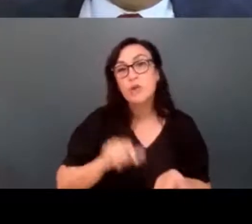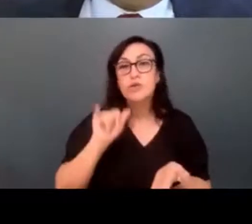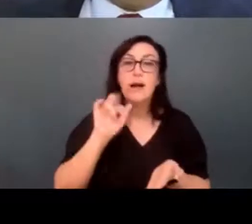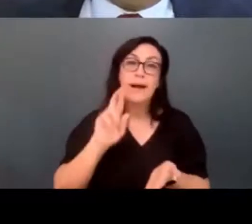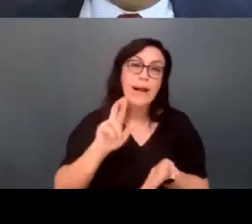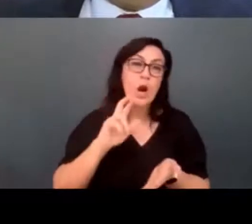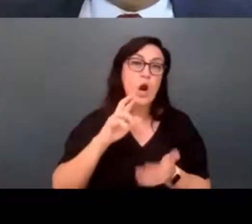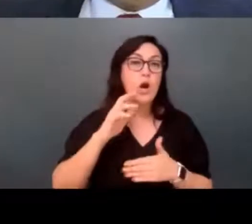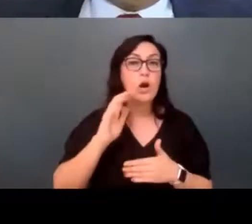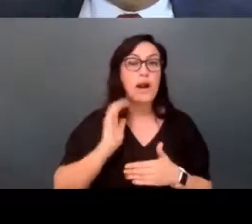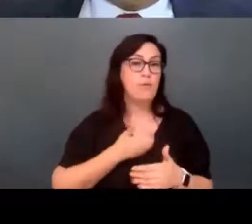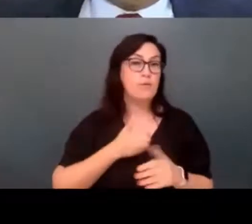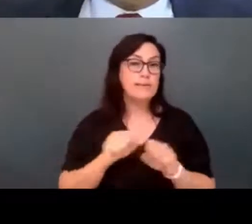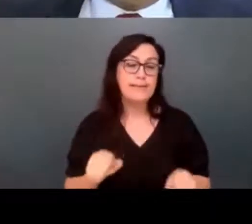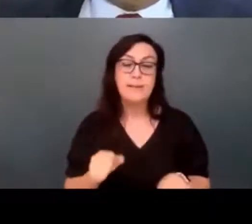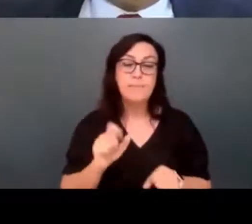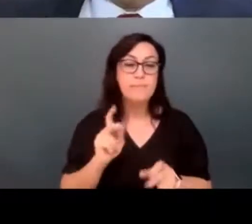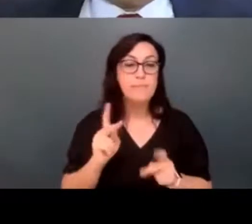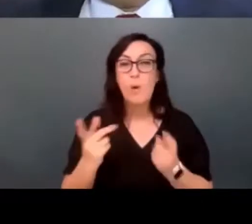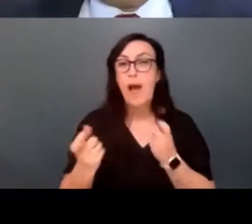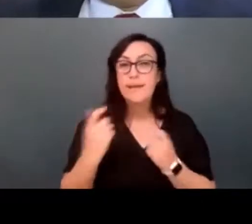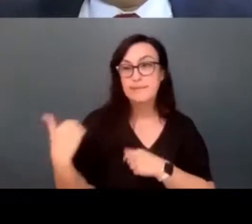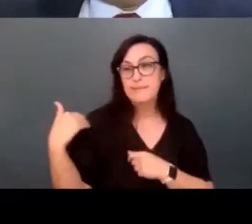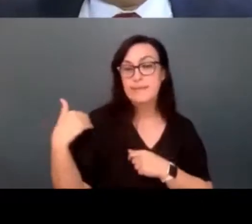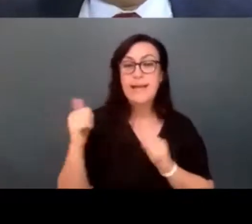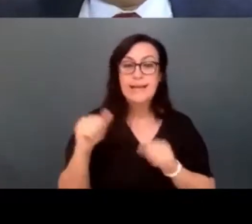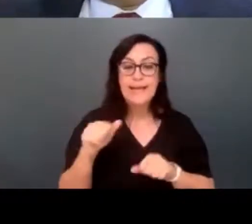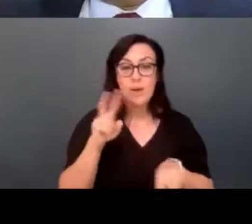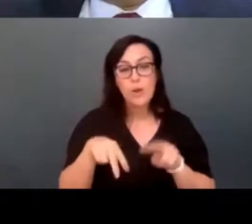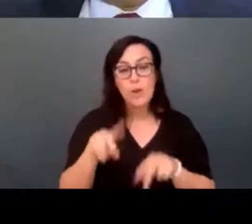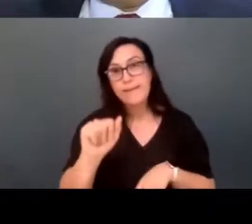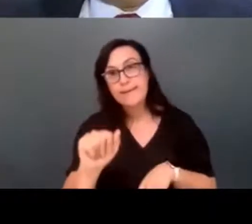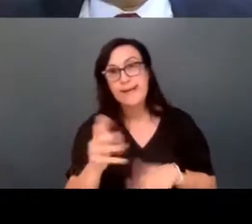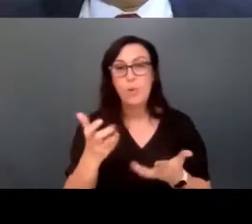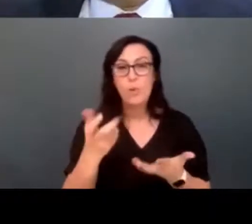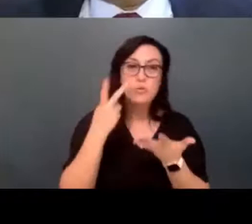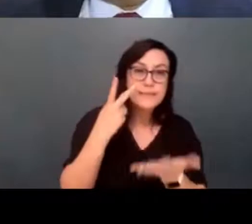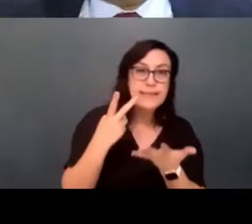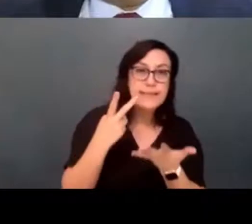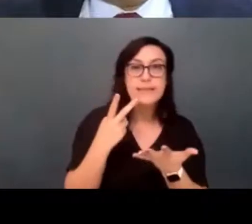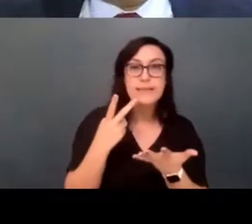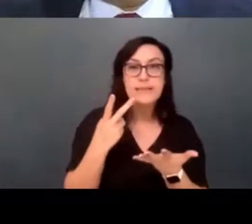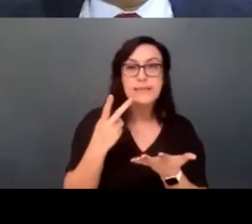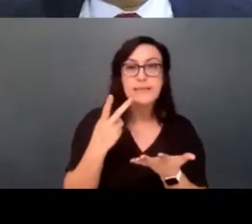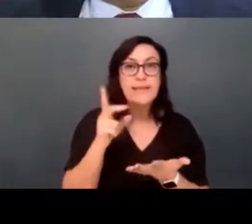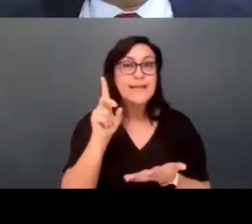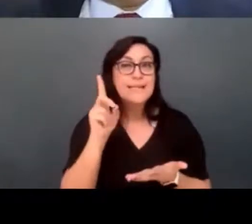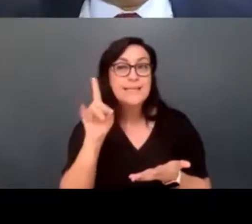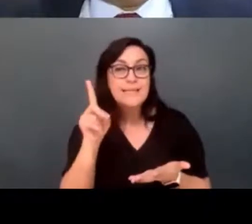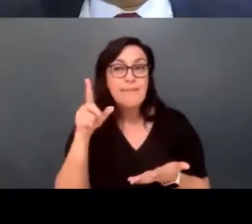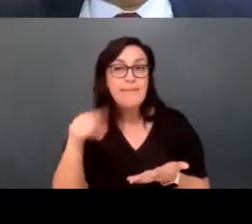often asked questions about what can we look at in the data and see, like did this actually help students?